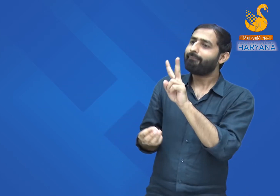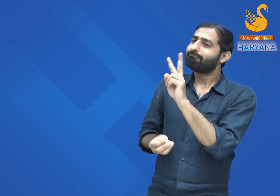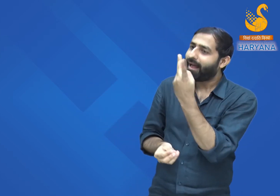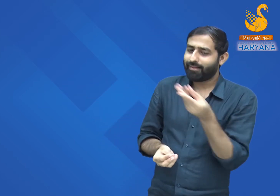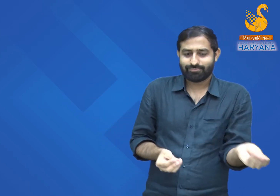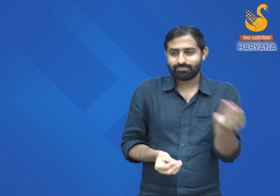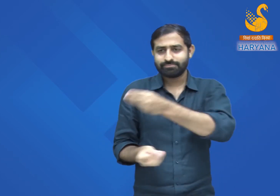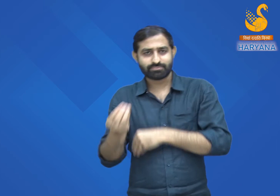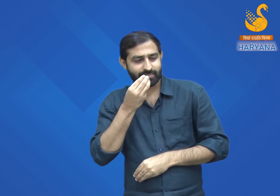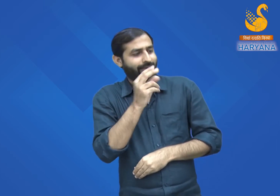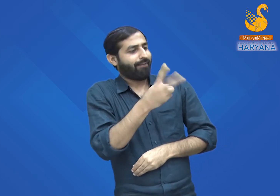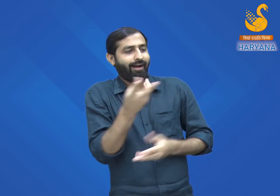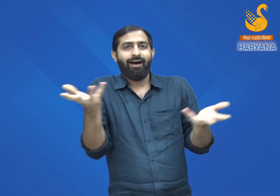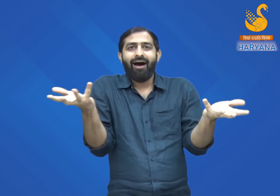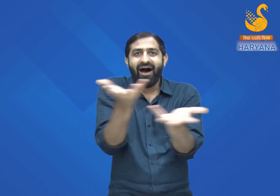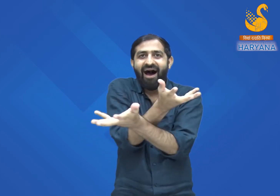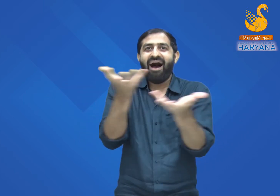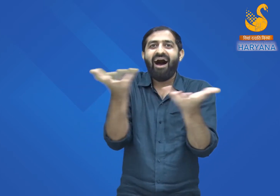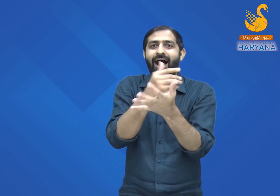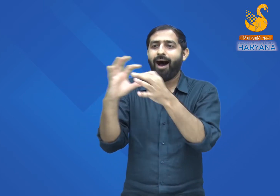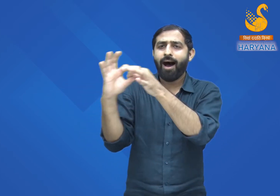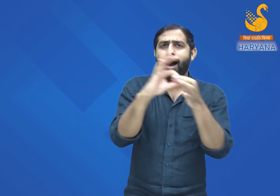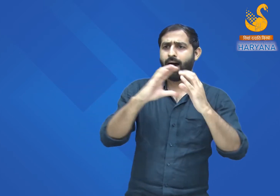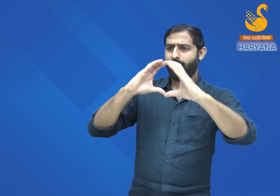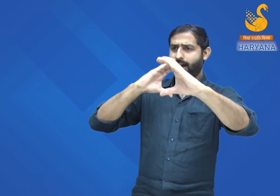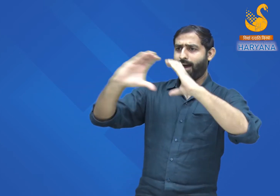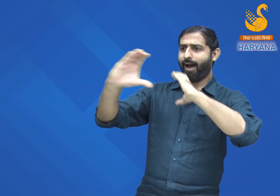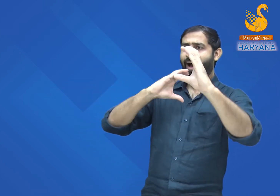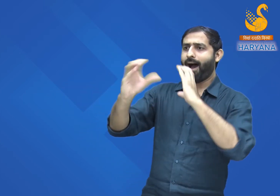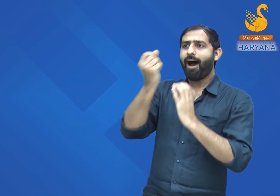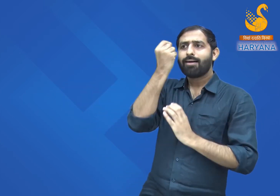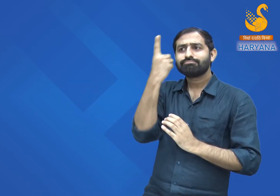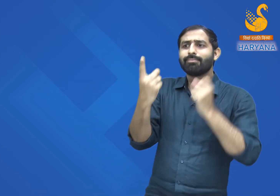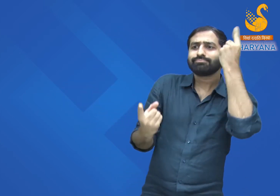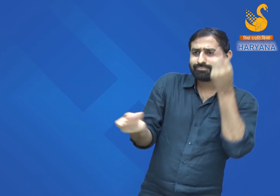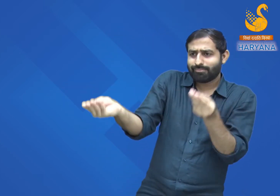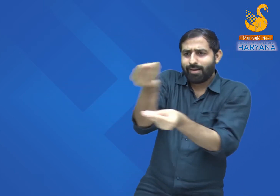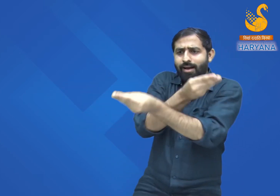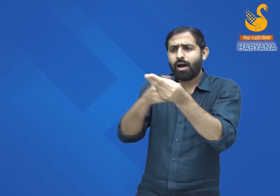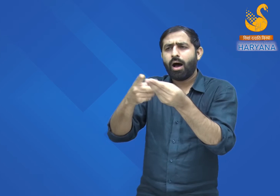they learn about different cuisines share the knowledge of their culture and can easily communicate with each other.